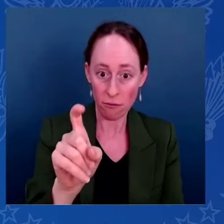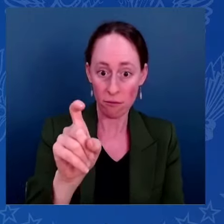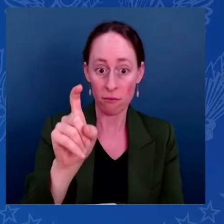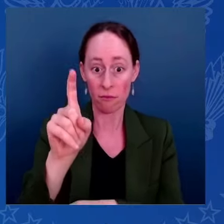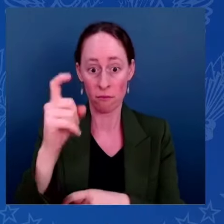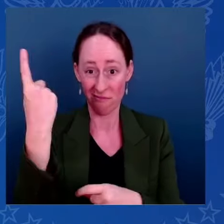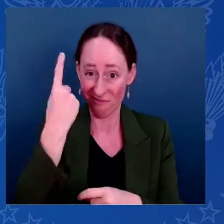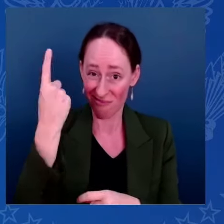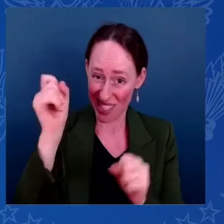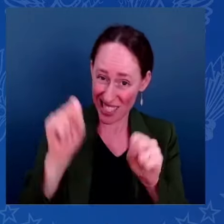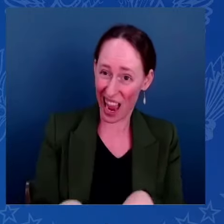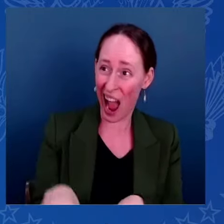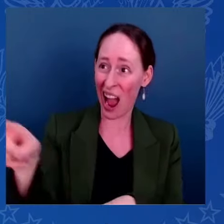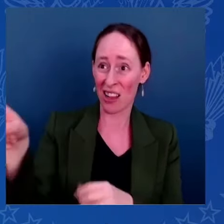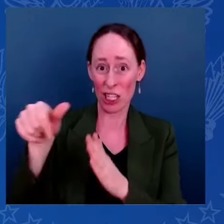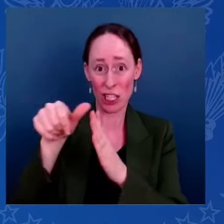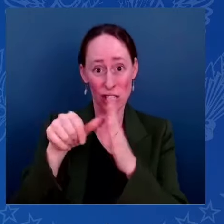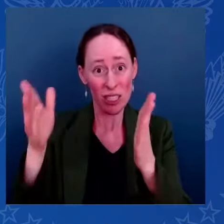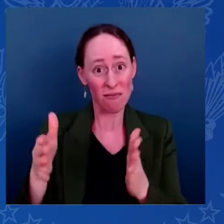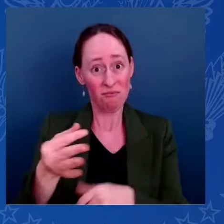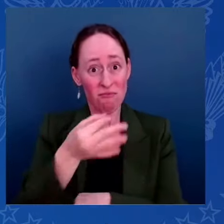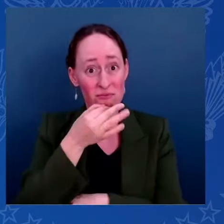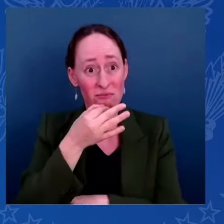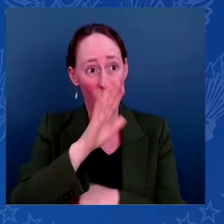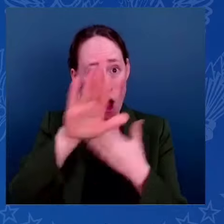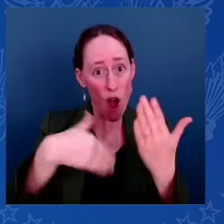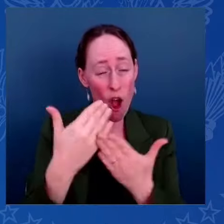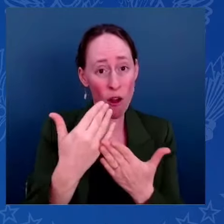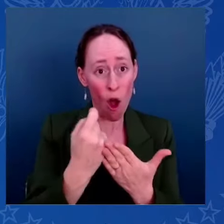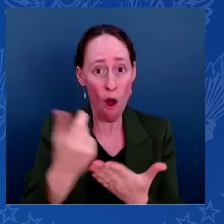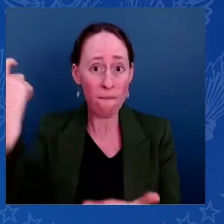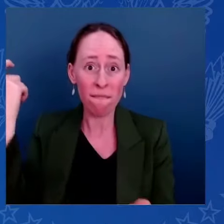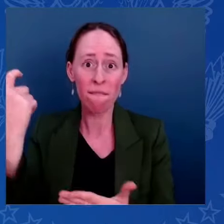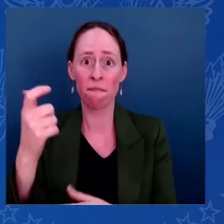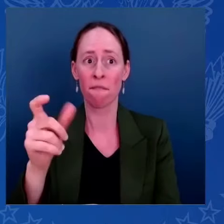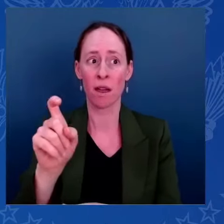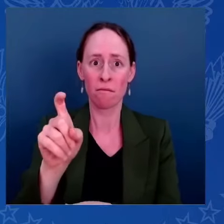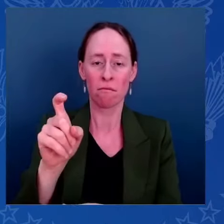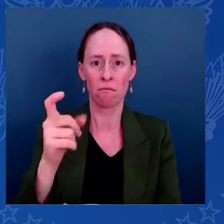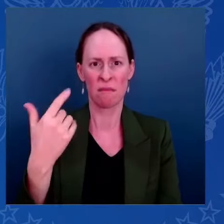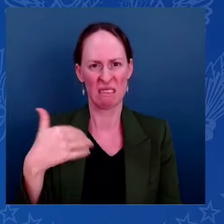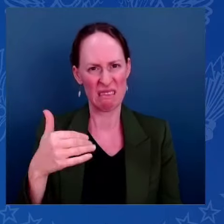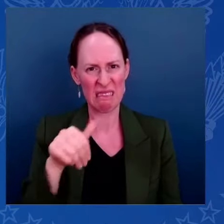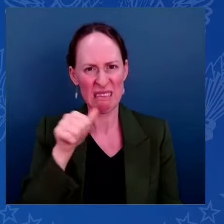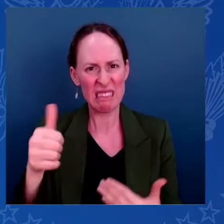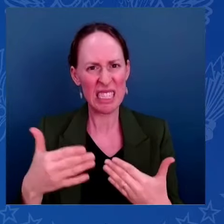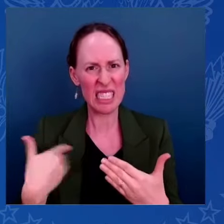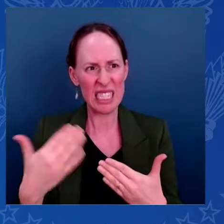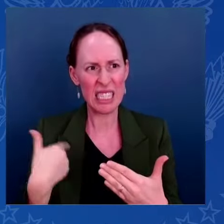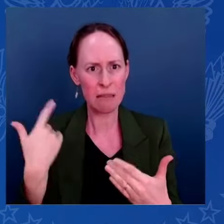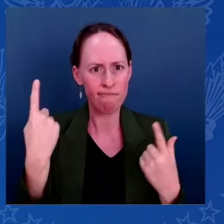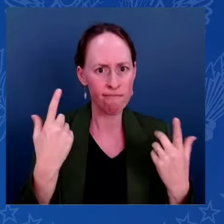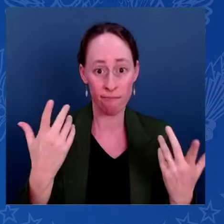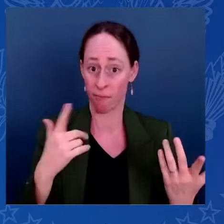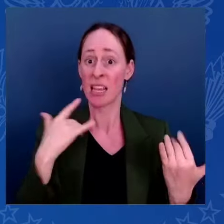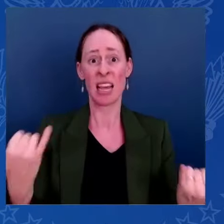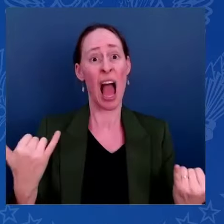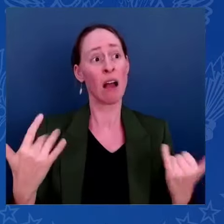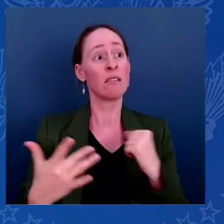It's a hard job, one which is made harder by the fact that there are no good technologies that can help them to determine during the surgery